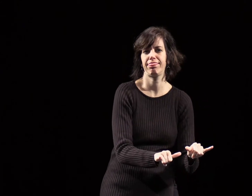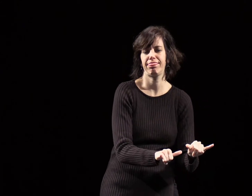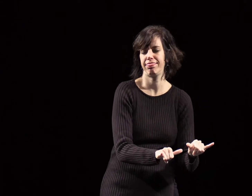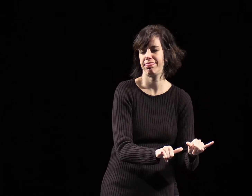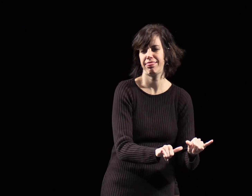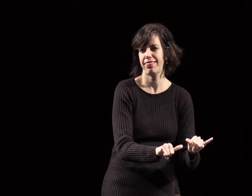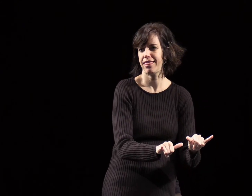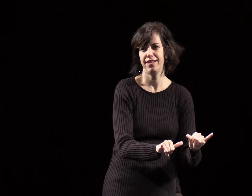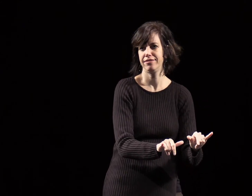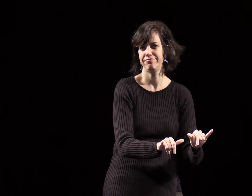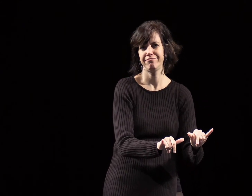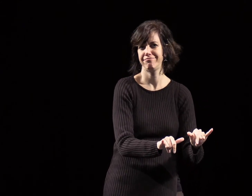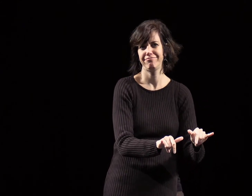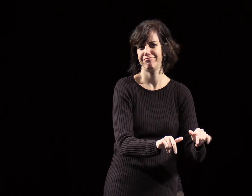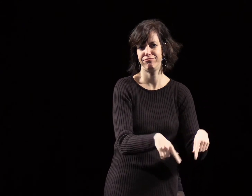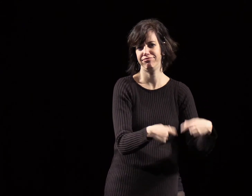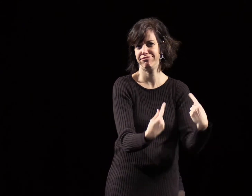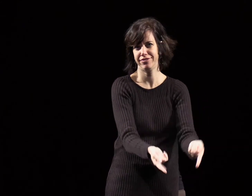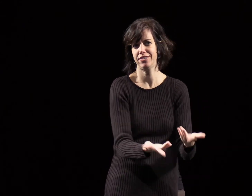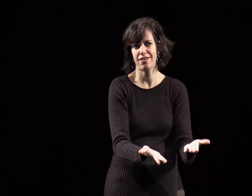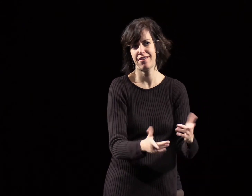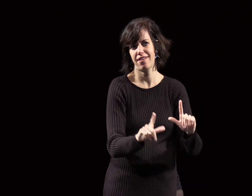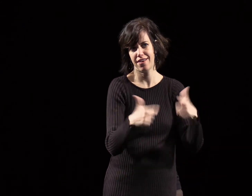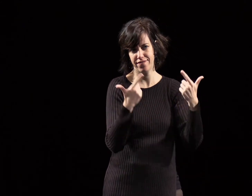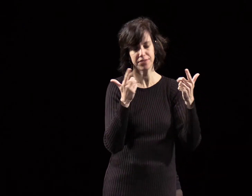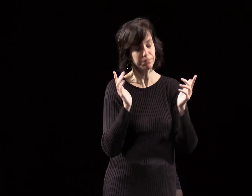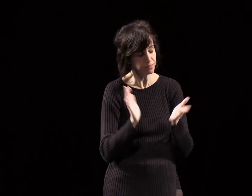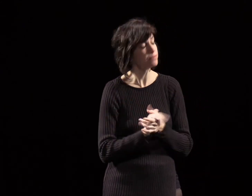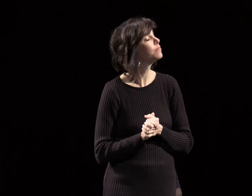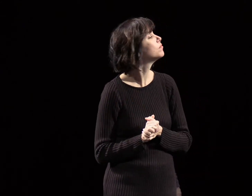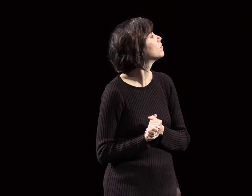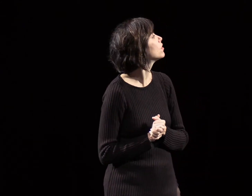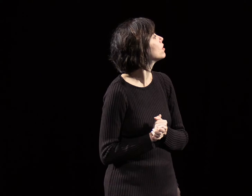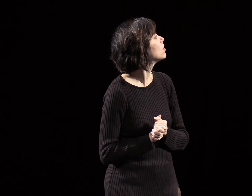and then I decided to stay, and I've lived there ever since.